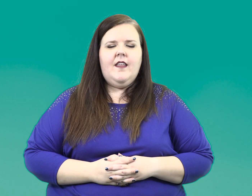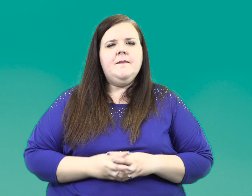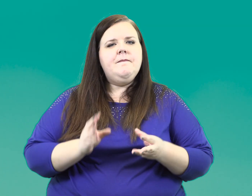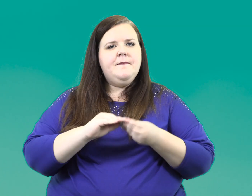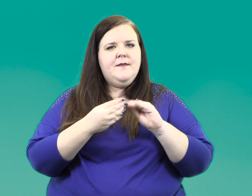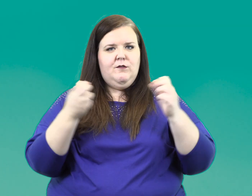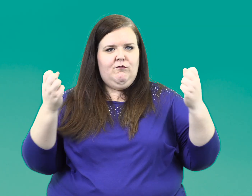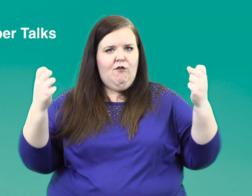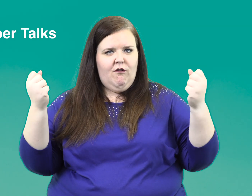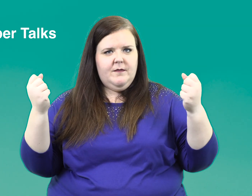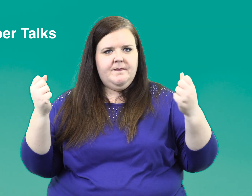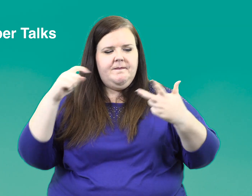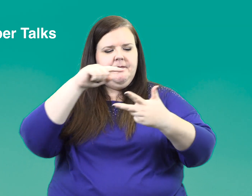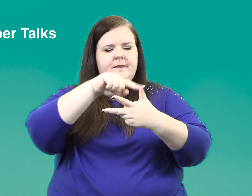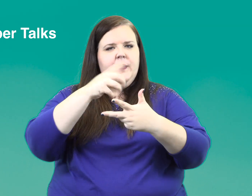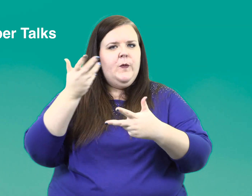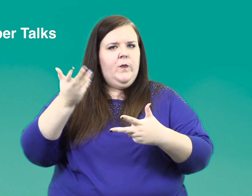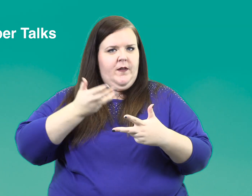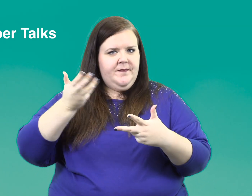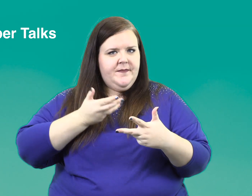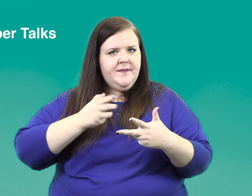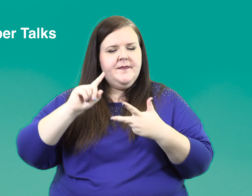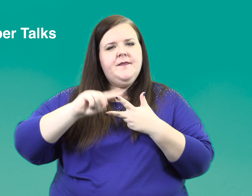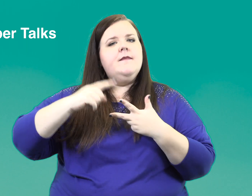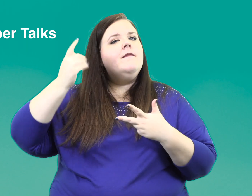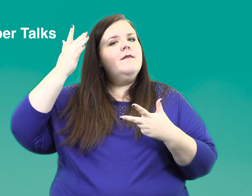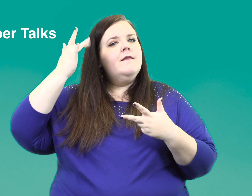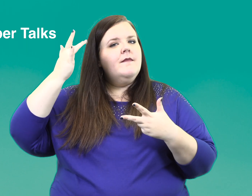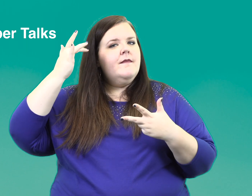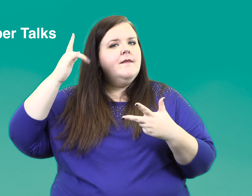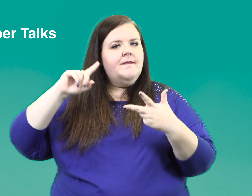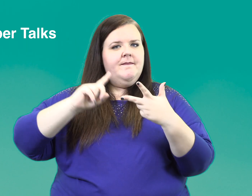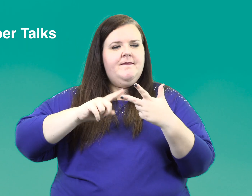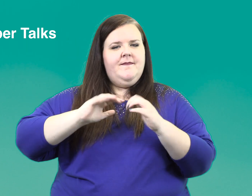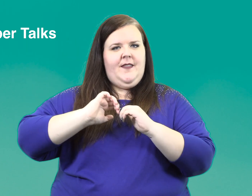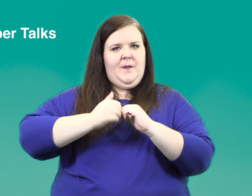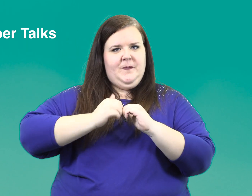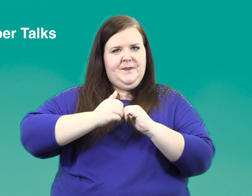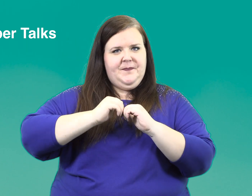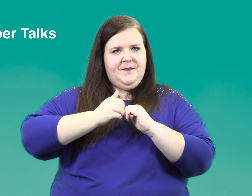The what, why, and how of "Number Talks."